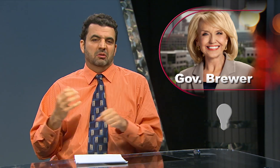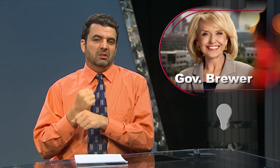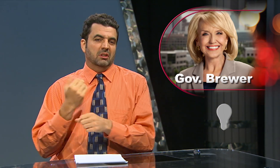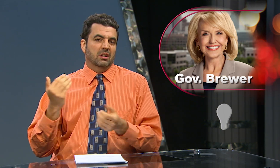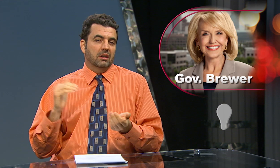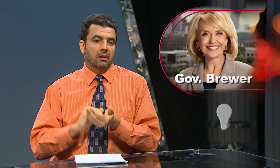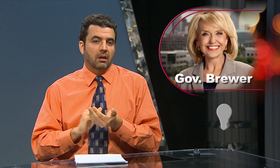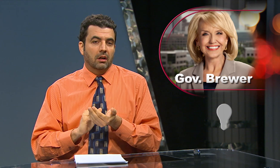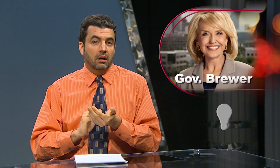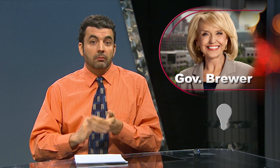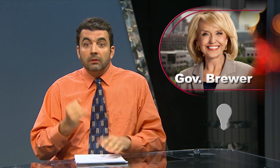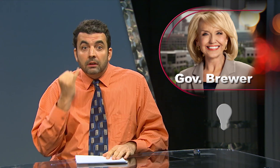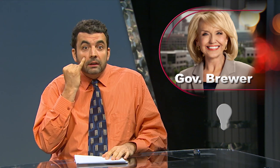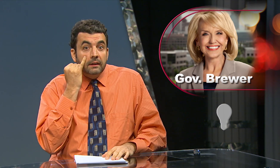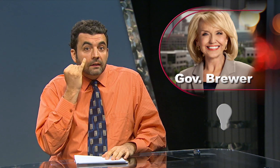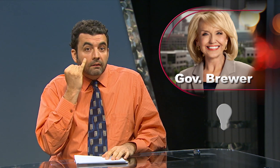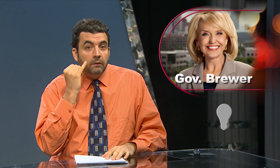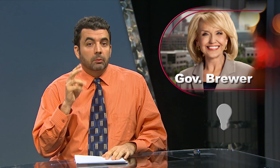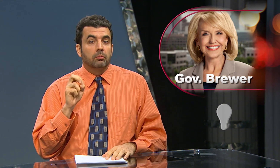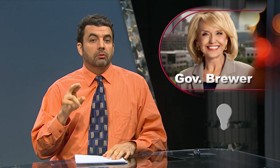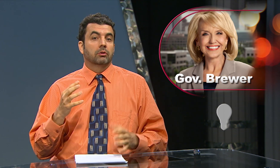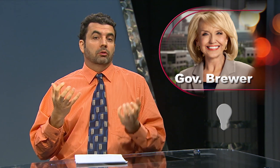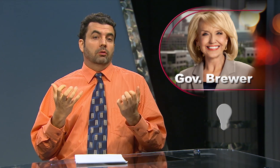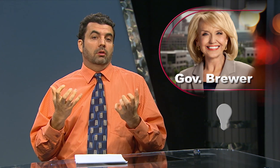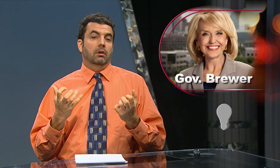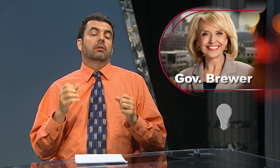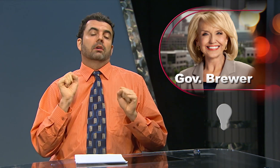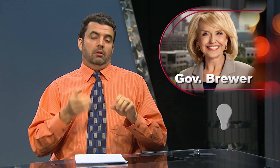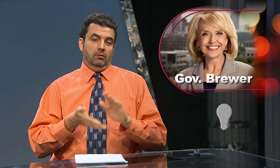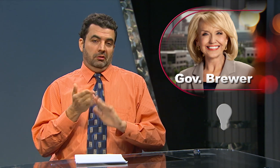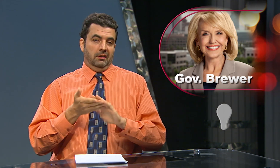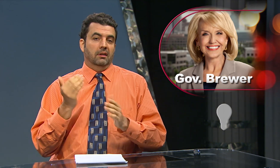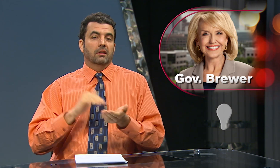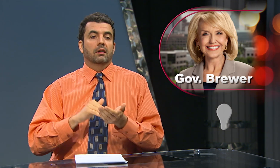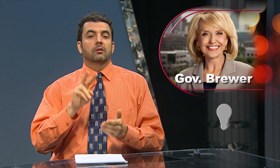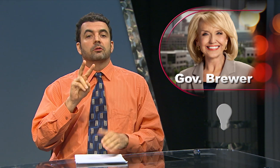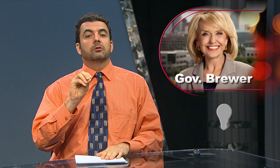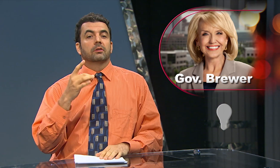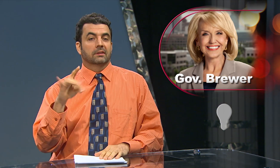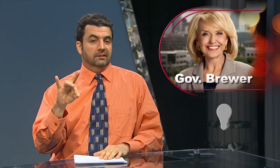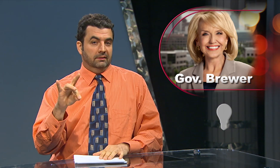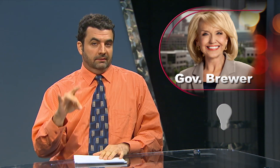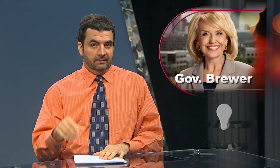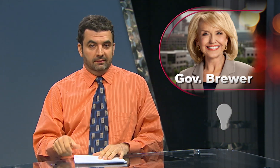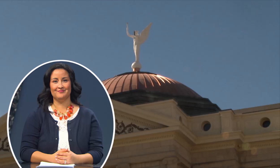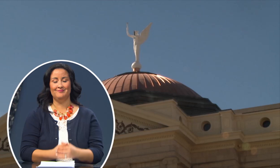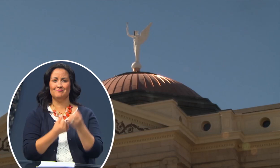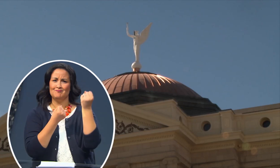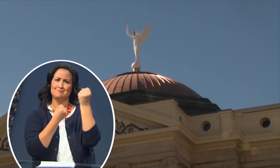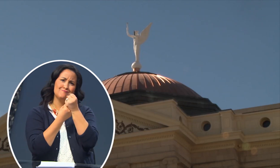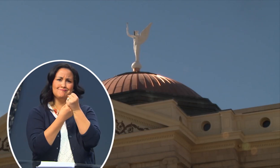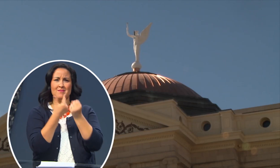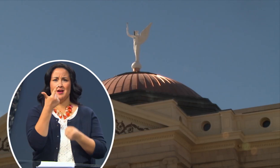WON. IF SHE CHOOSES BREWER CAN RUN FOR GOVERNOR AGAIN IN TWO-THOUSAND-18.